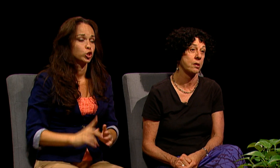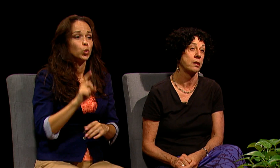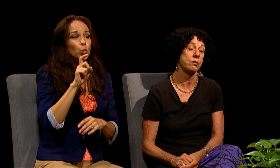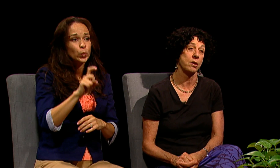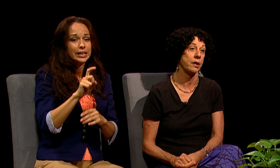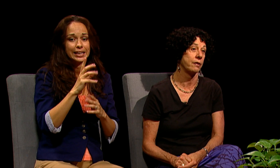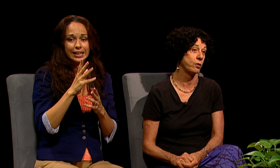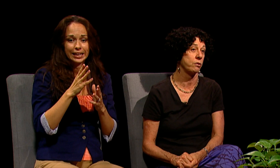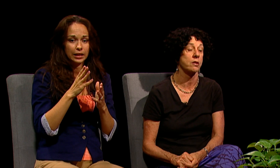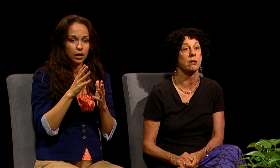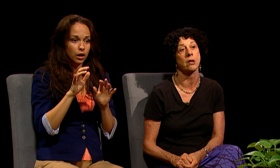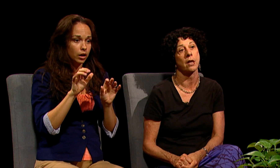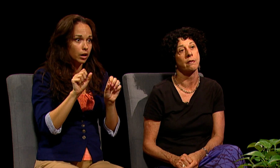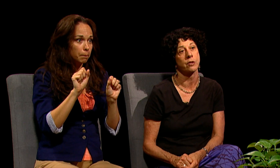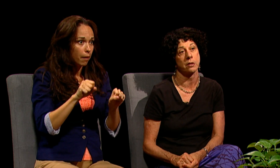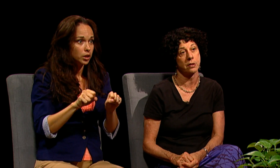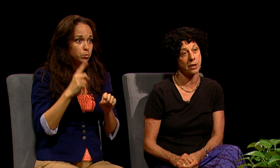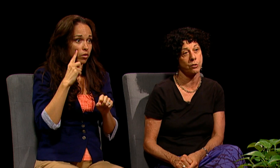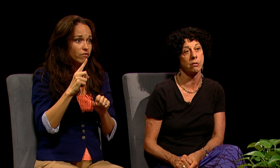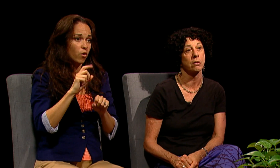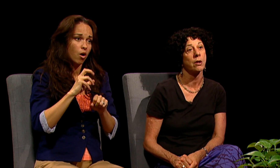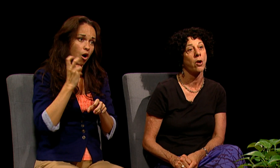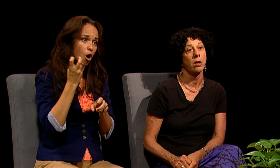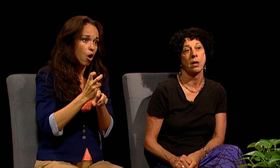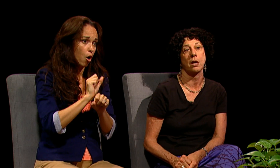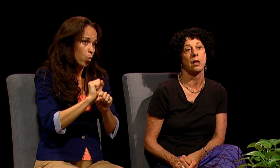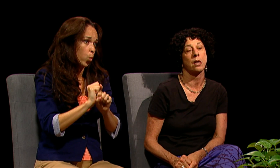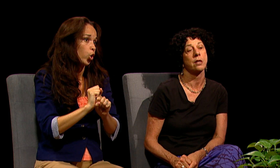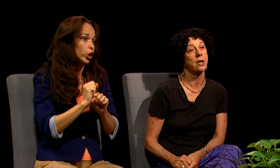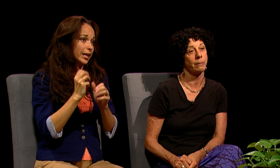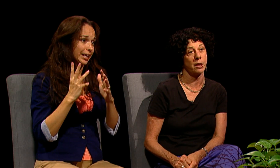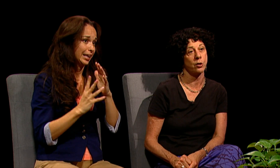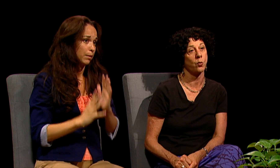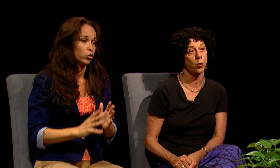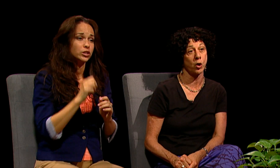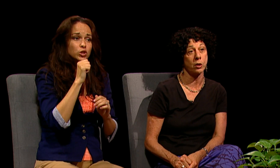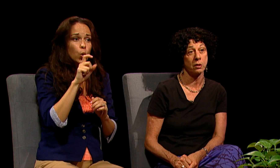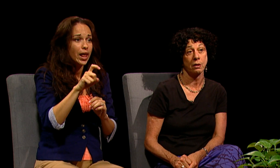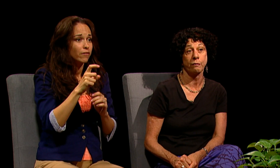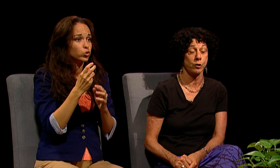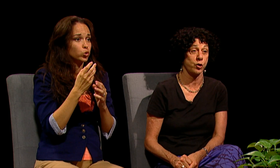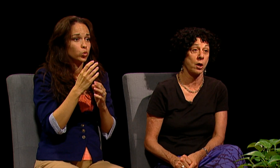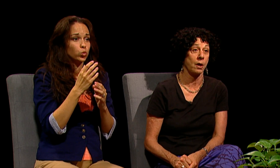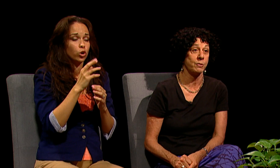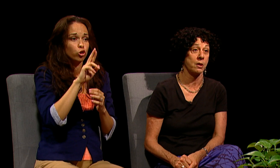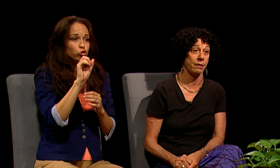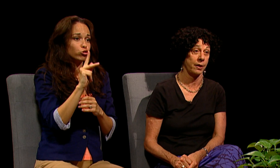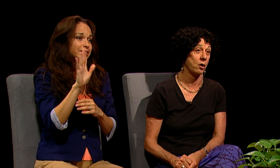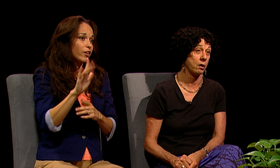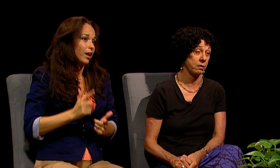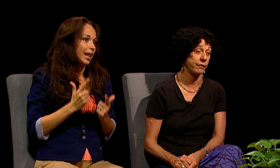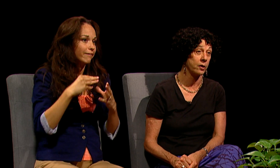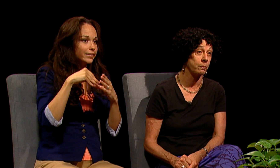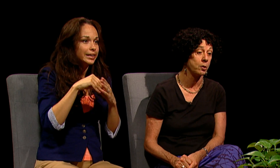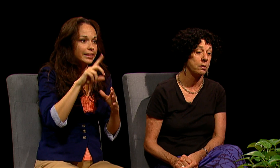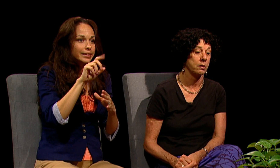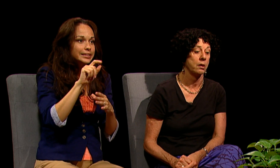DO NOT HAVE TO RISK THEIR LIVES IN THE DESERT COMING HERE TO WORK FOR JOBS THAT ARE AVAILABLE.